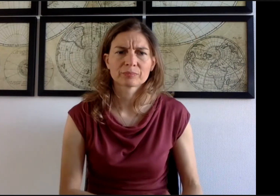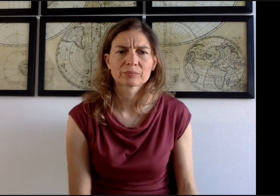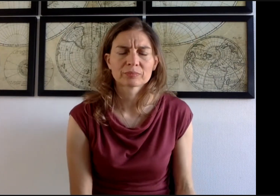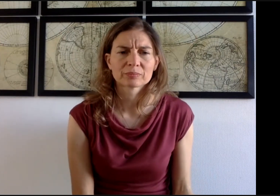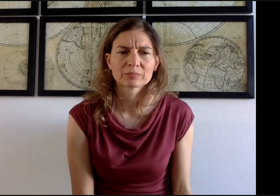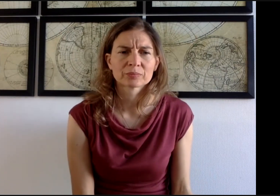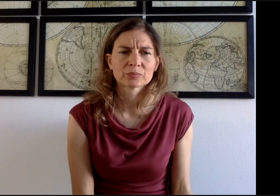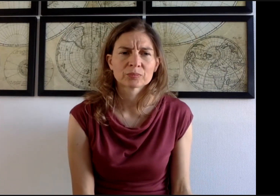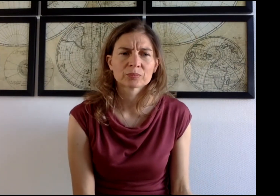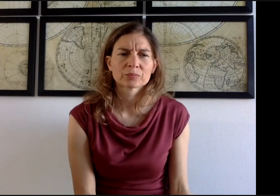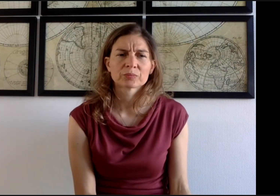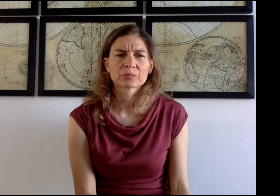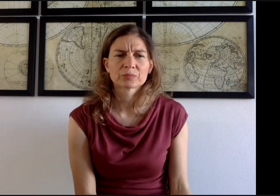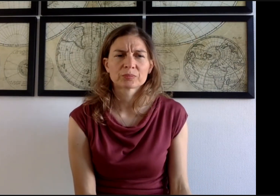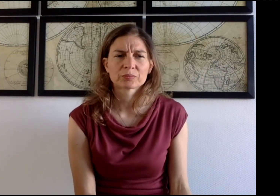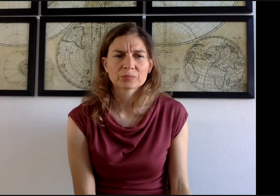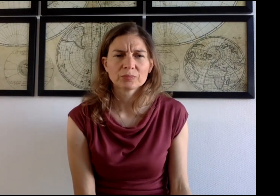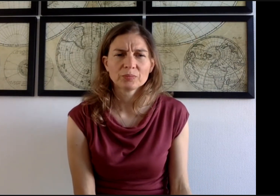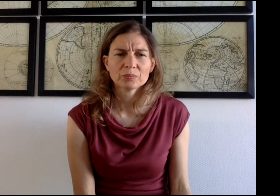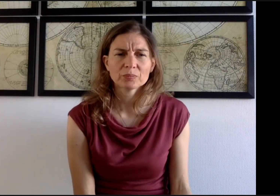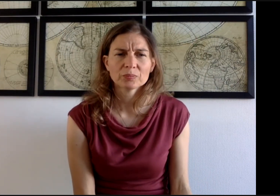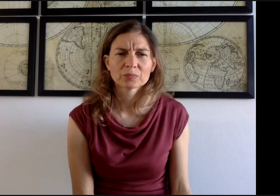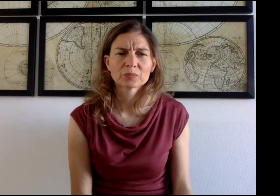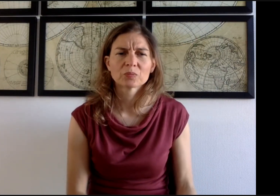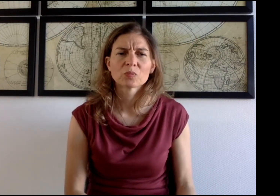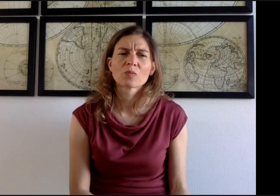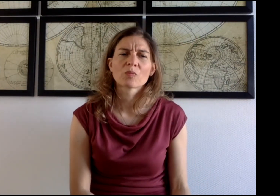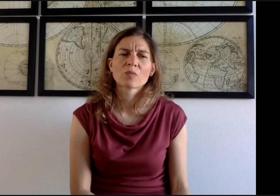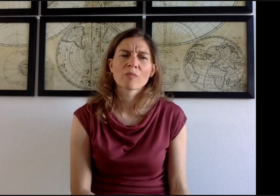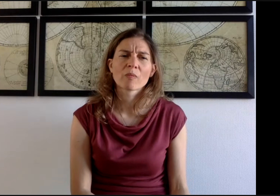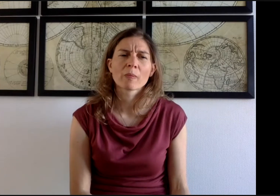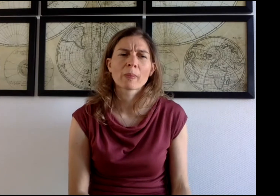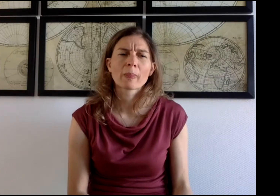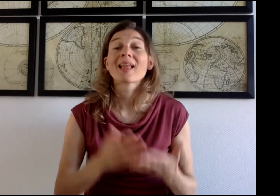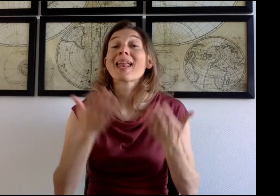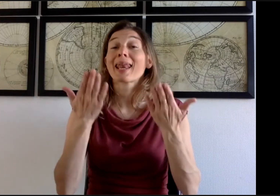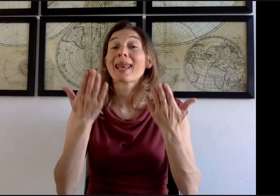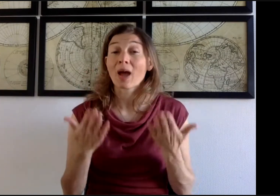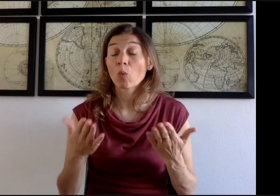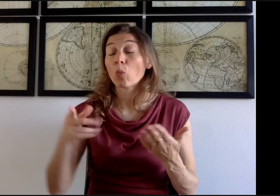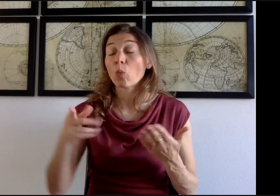the proper sustainability of these organisations.